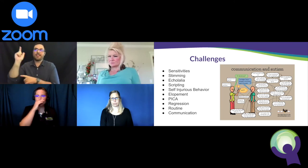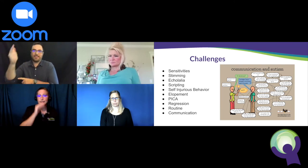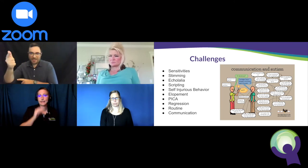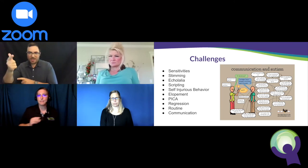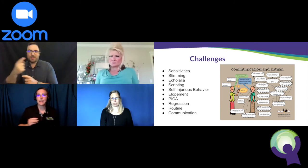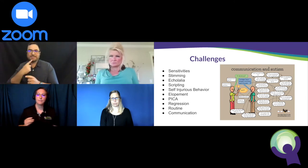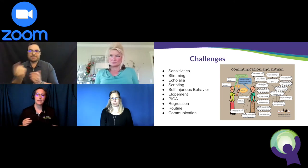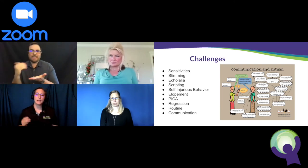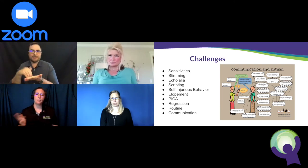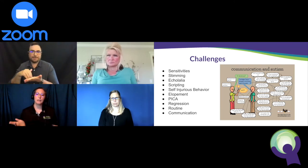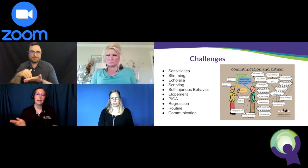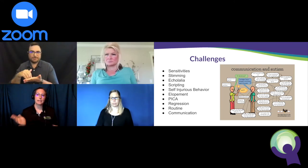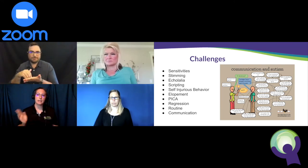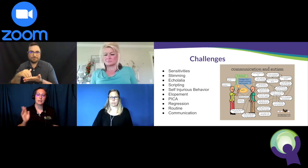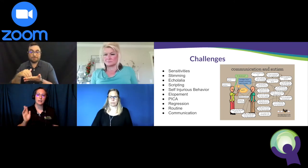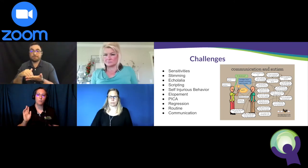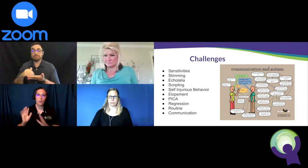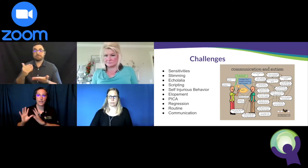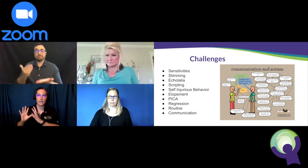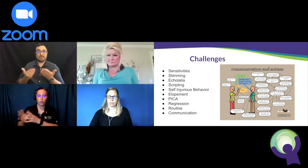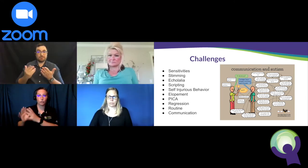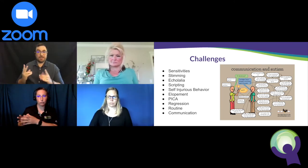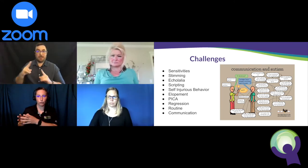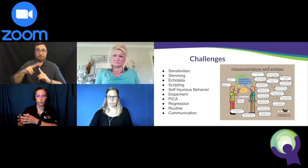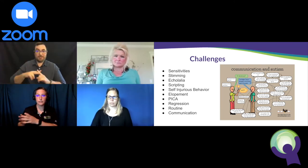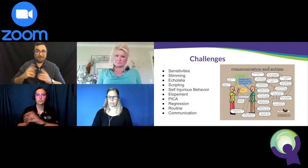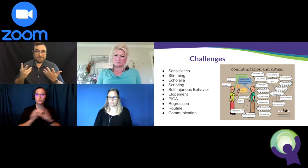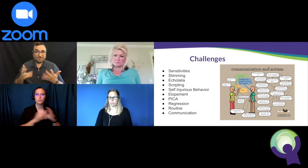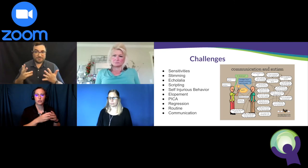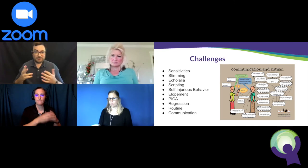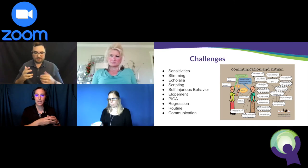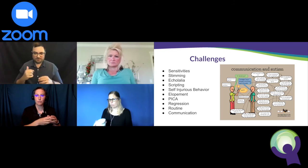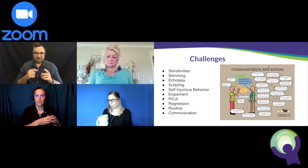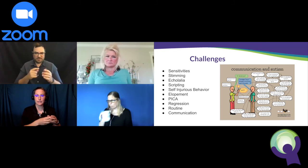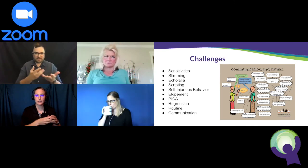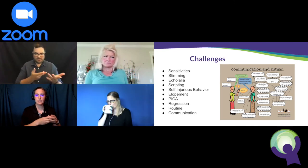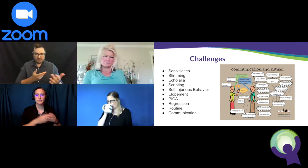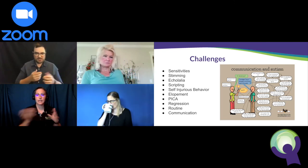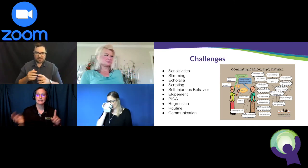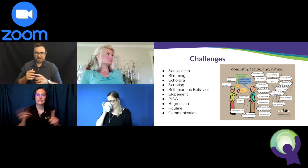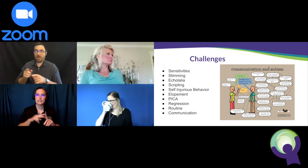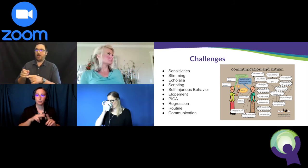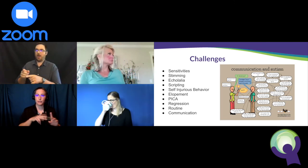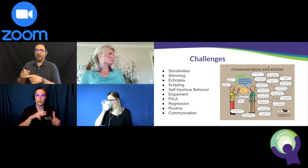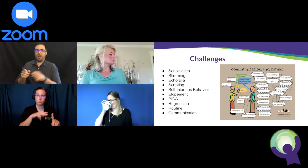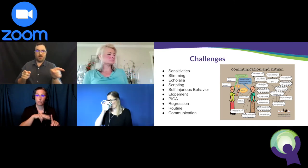And they may be applying what they've heard or learned to their environment because that's